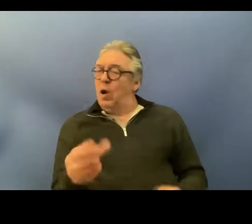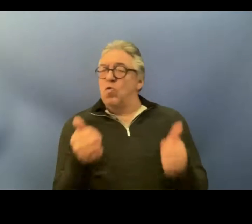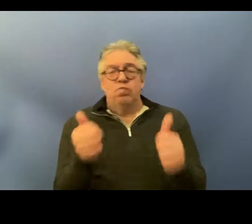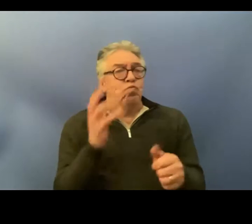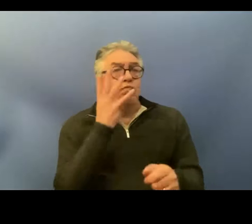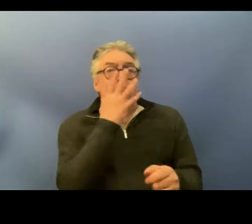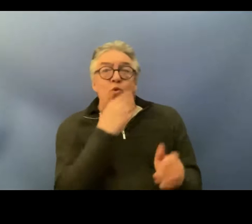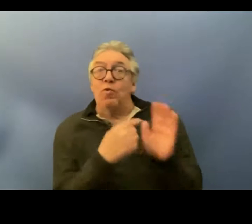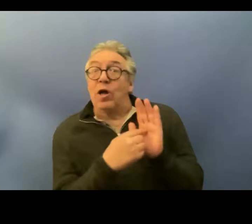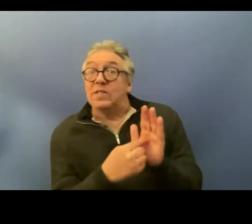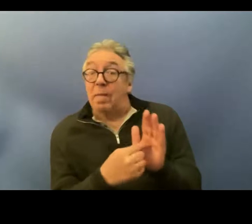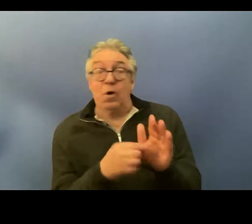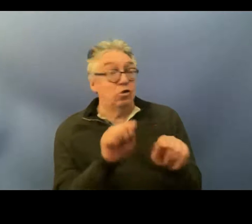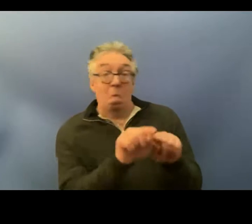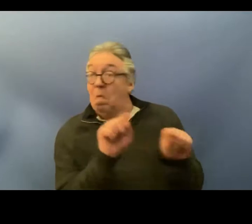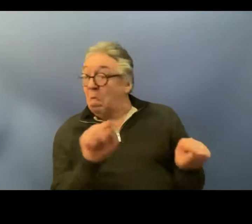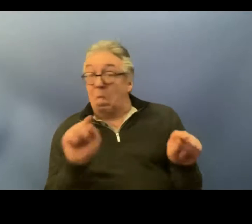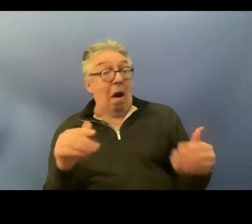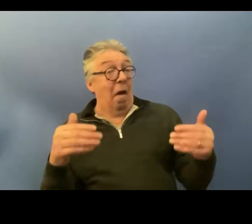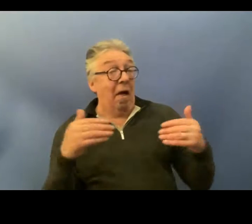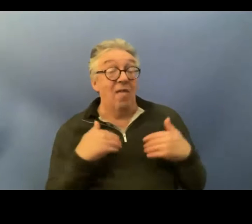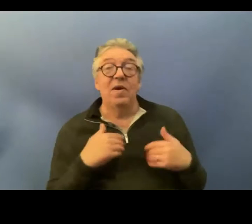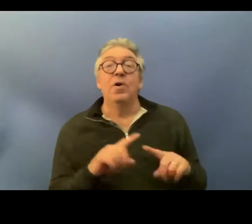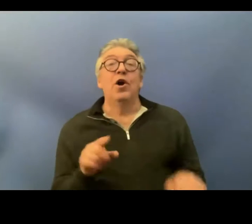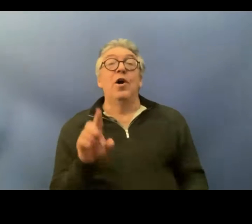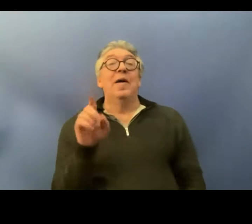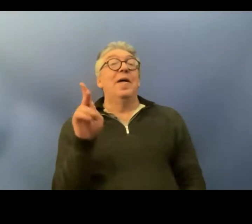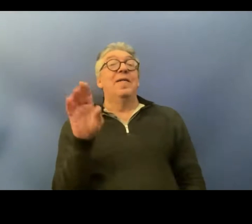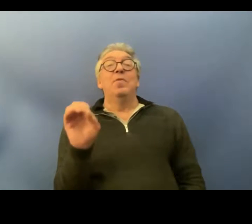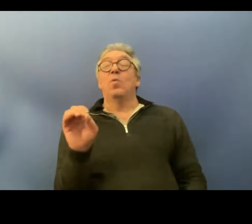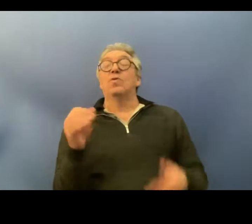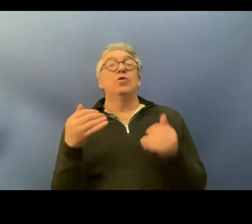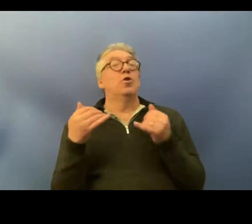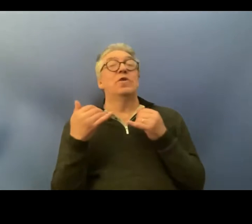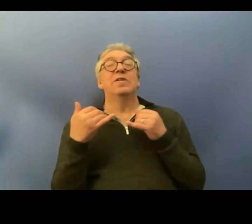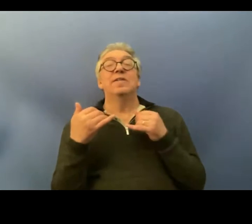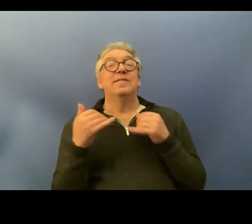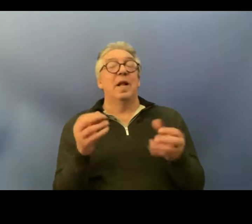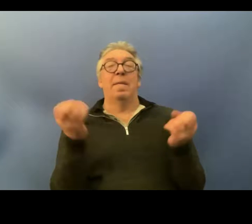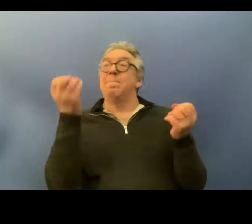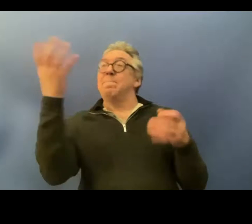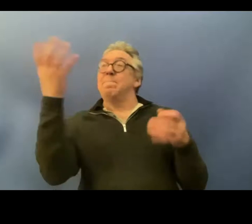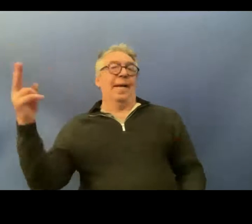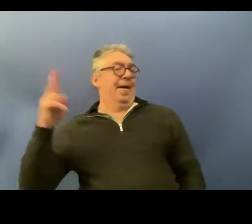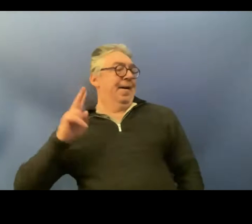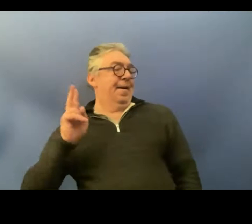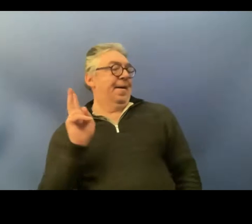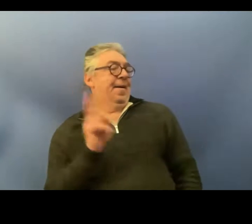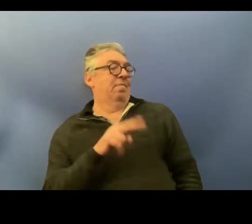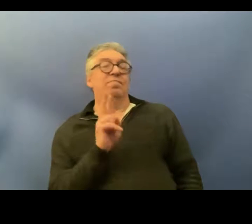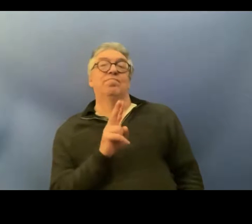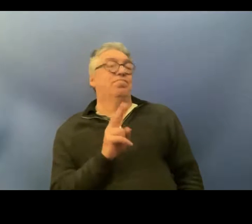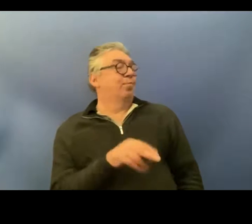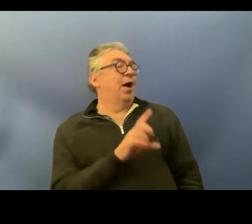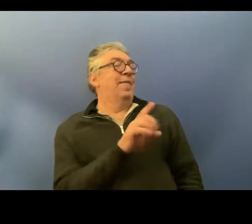level initiatives, OPDs are yet considered only as a validation mechanism, but a lot